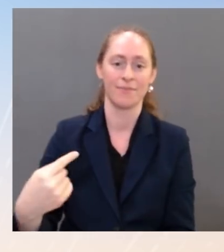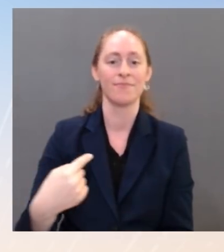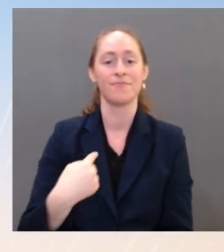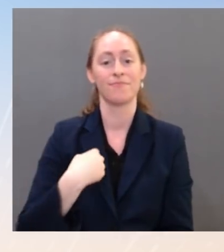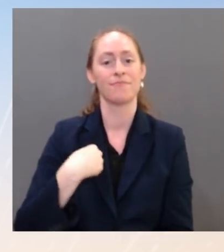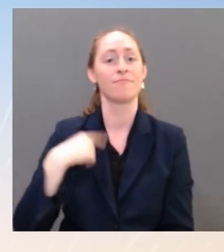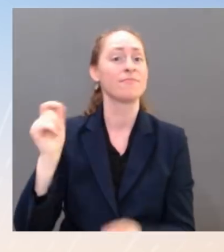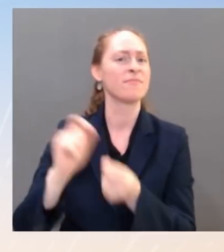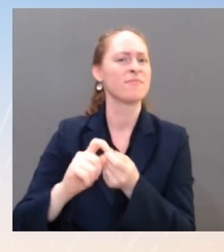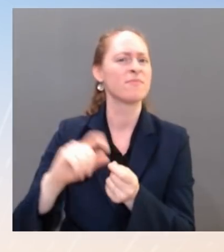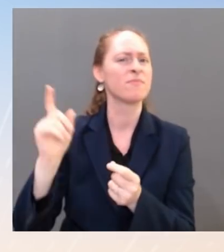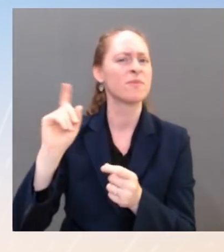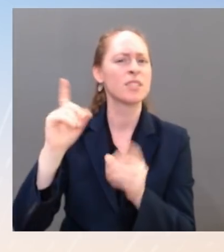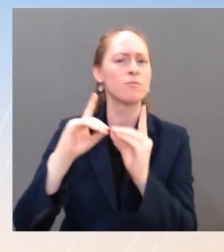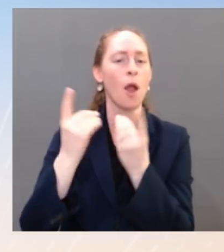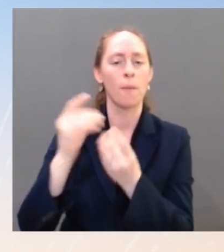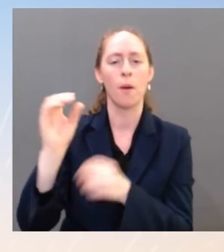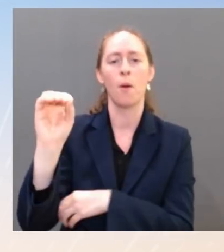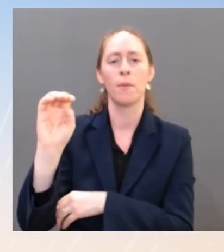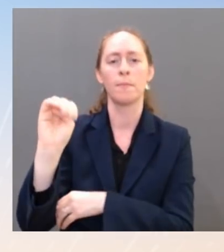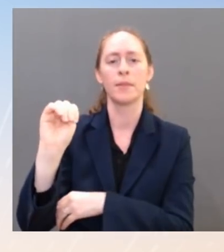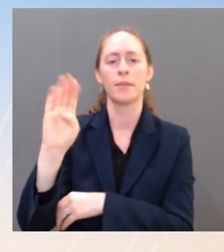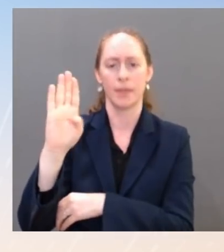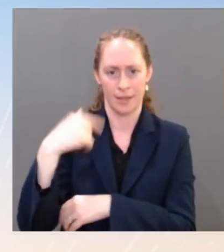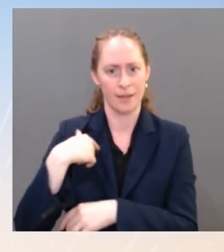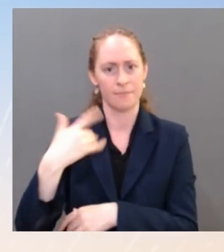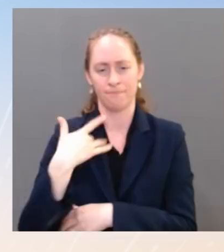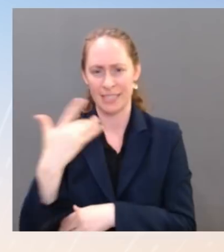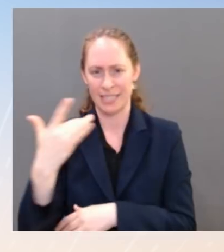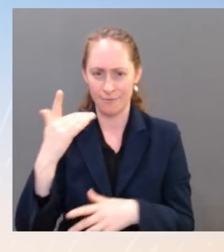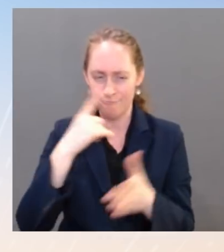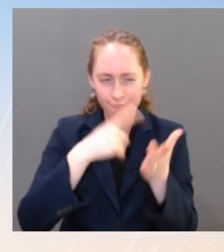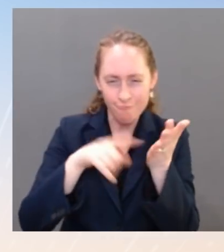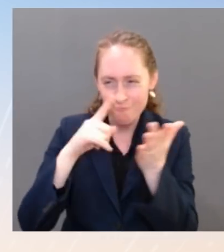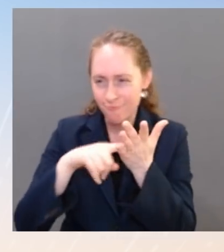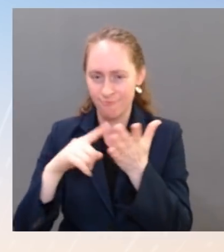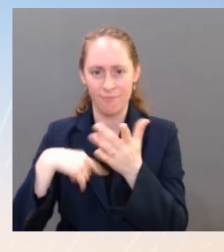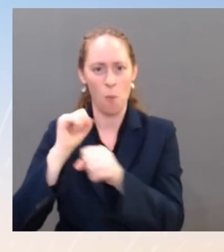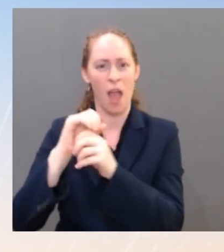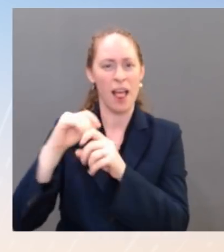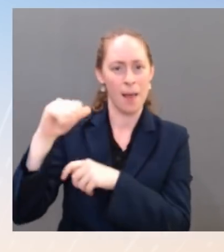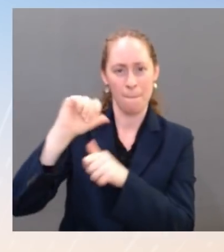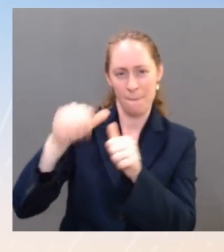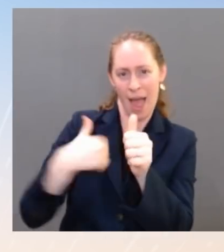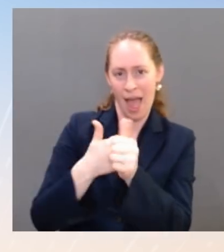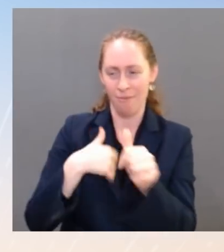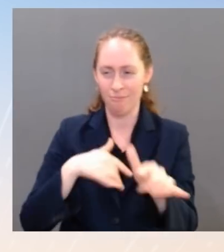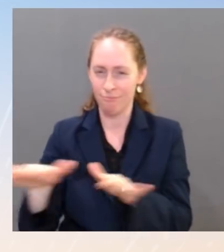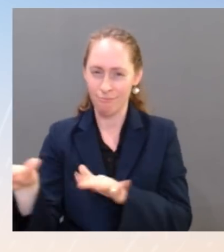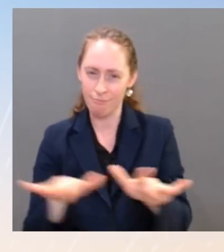one, ensuring that projects are done in a transparent and accountable way. We had an inspector general meeting